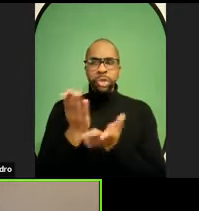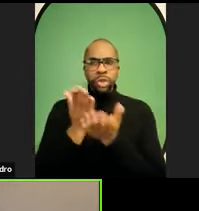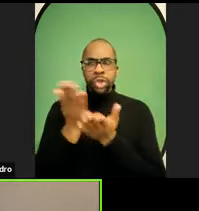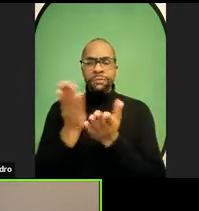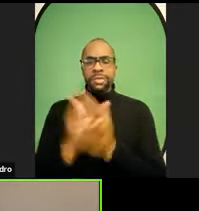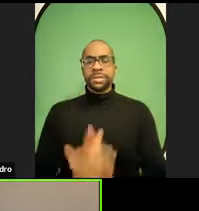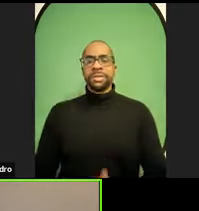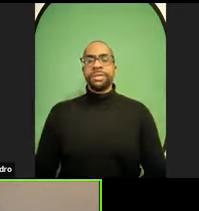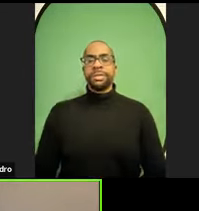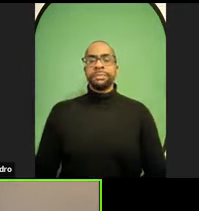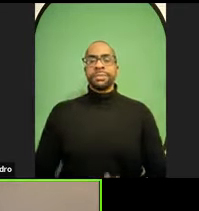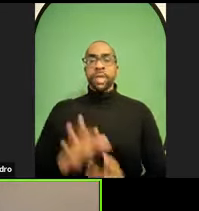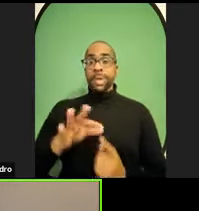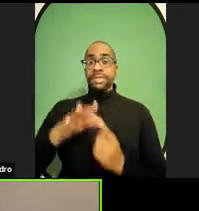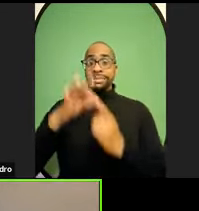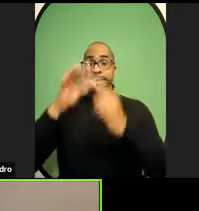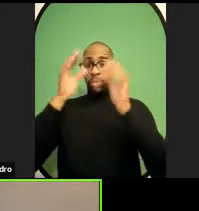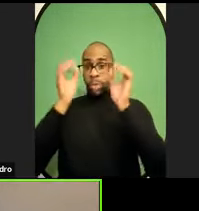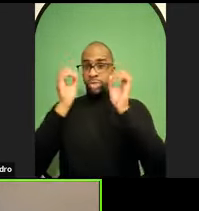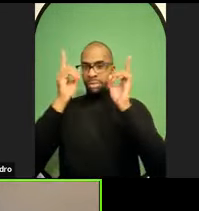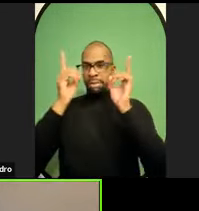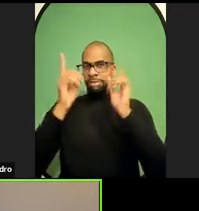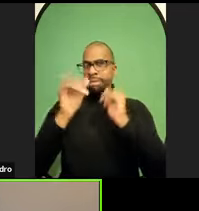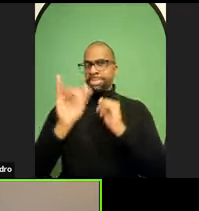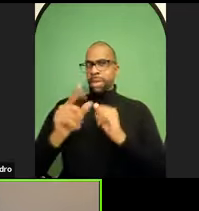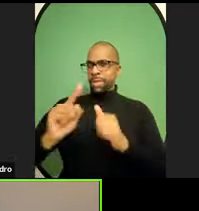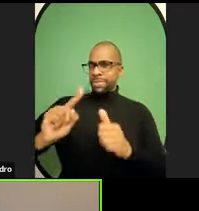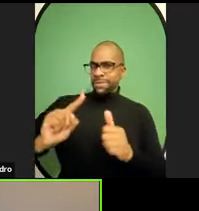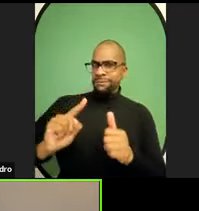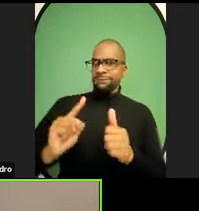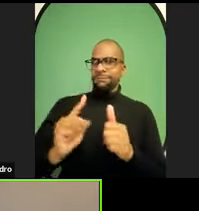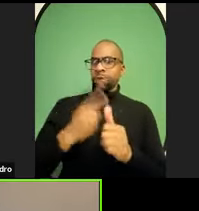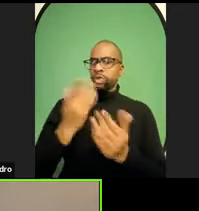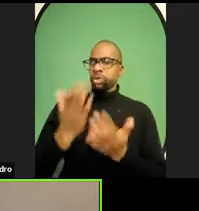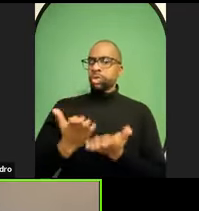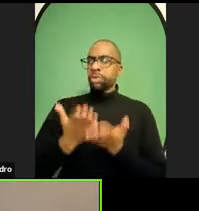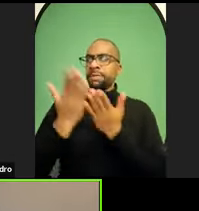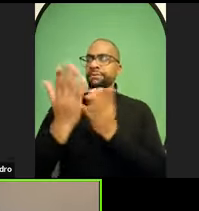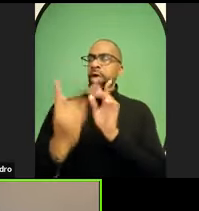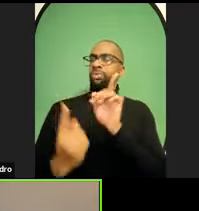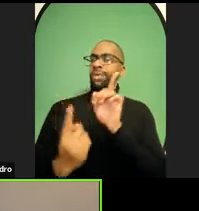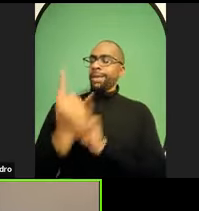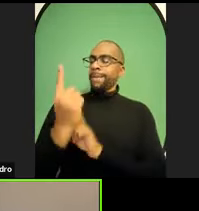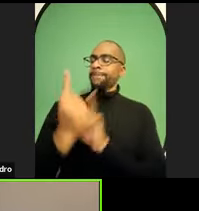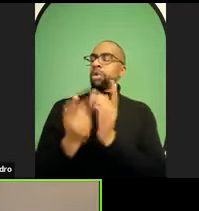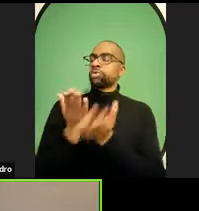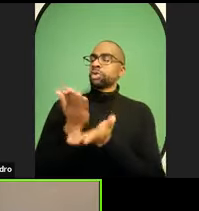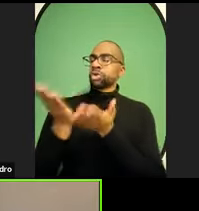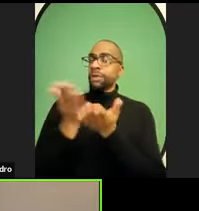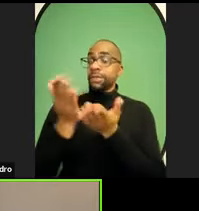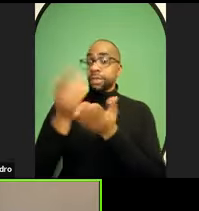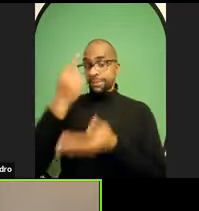person services and the pandemic. ic. I know many of you ic. I know many of you may already know this but special education was really the first two education was really the first